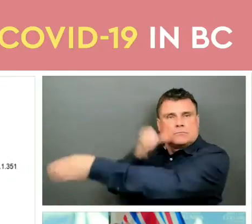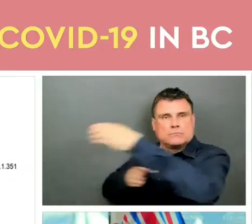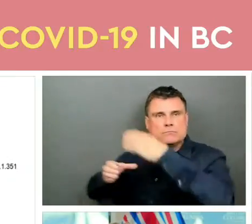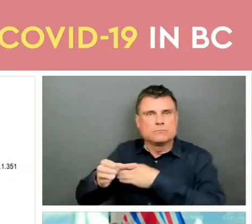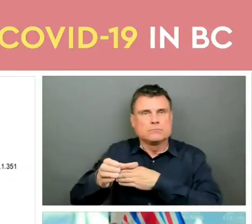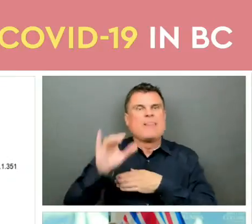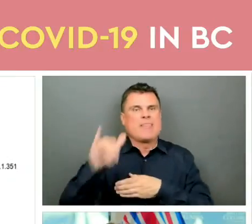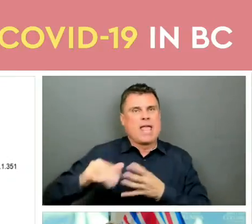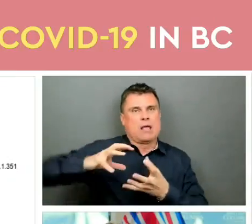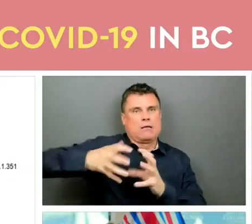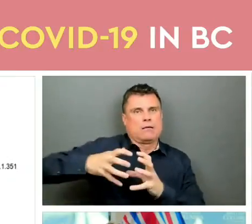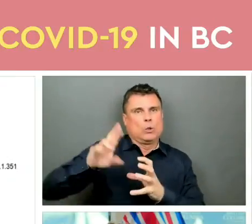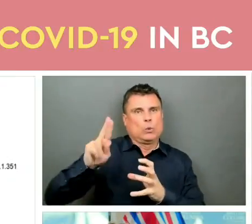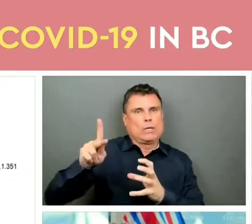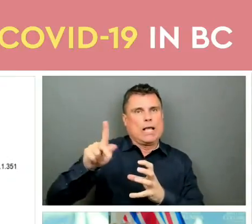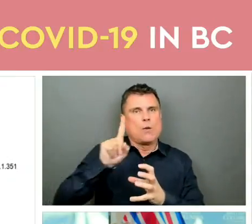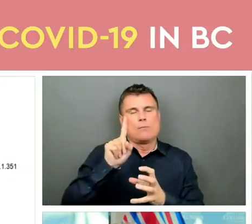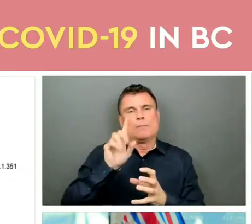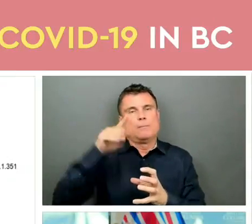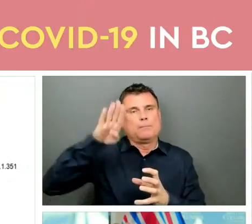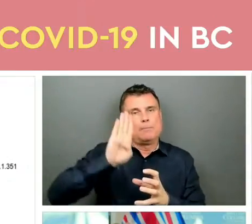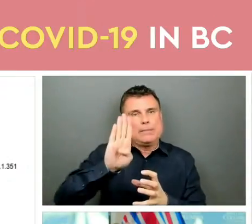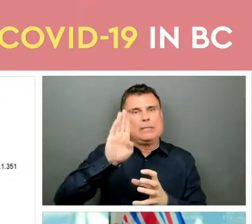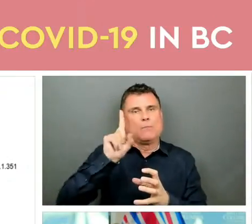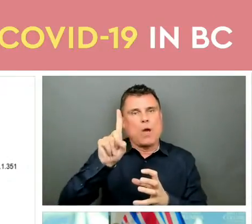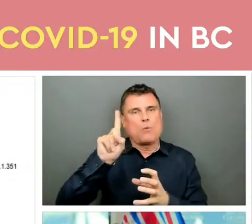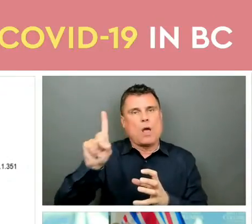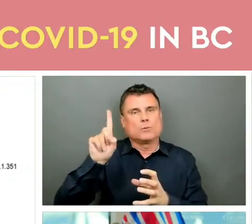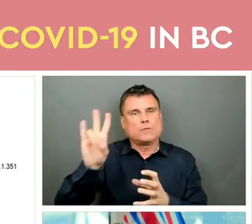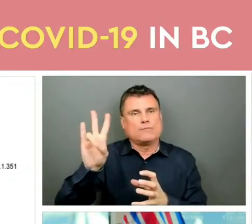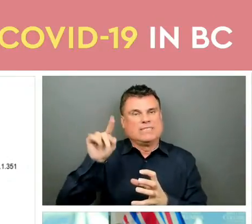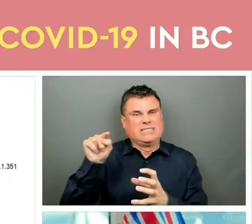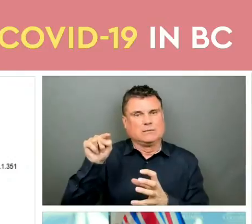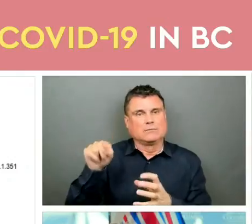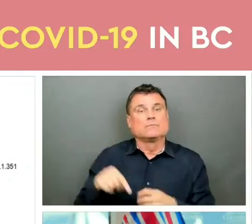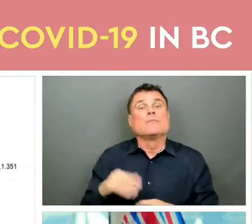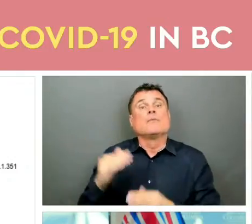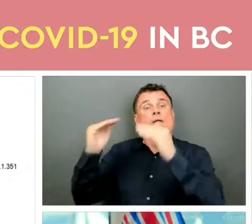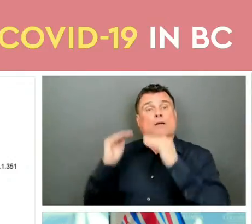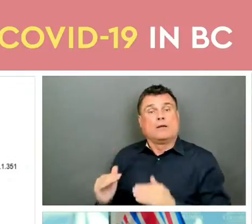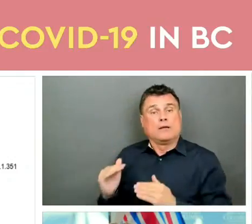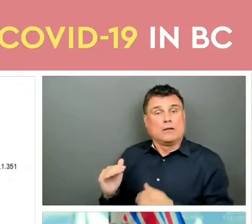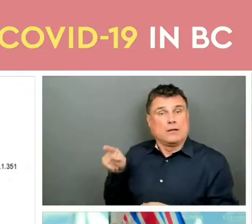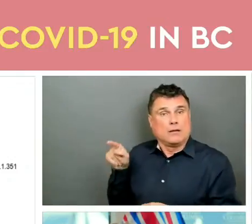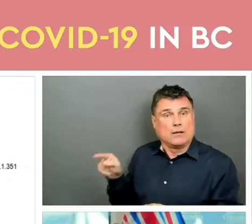other strains we have seen. We have also seen a lot of the B 12, which is